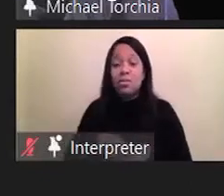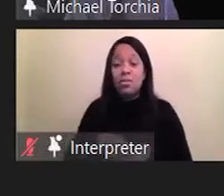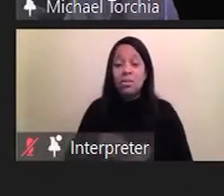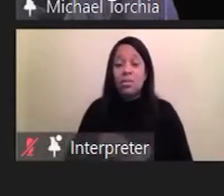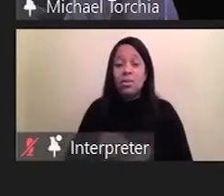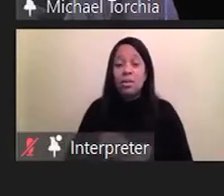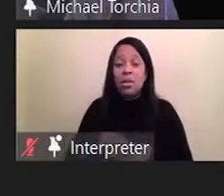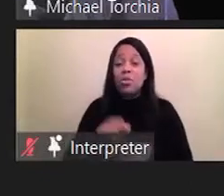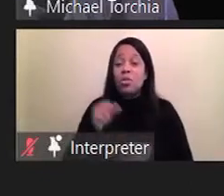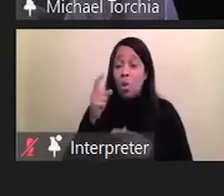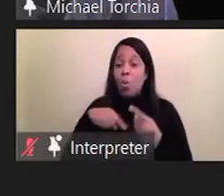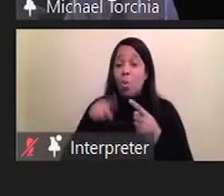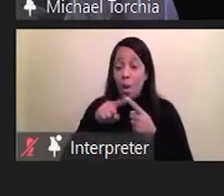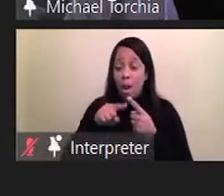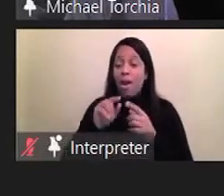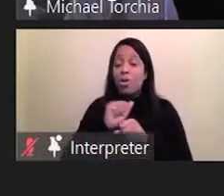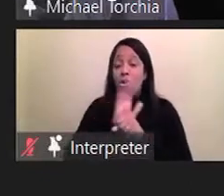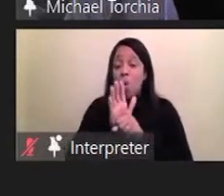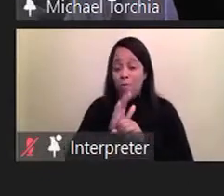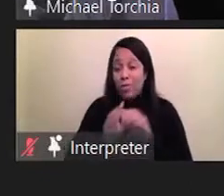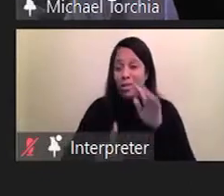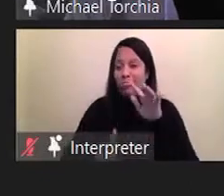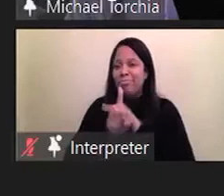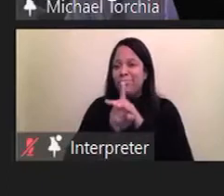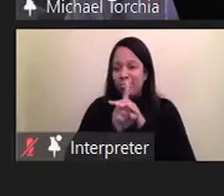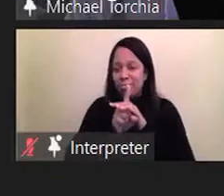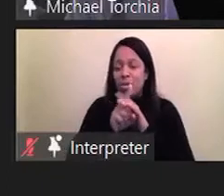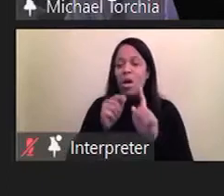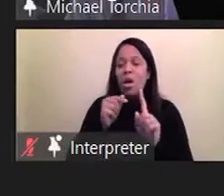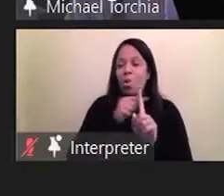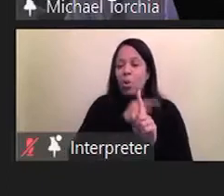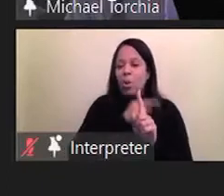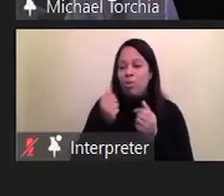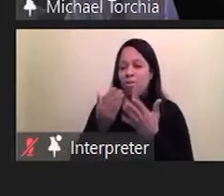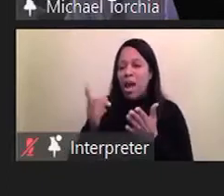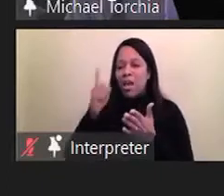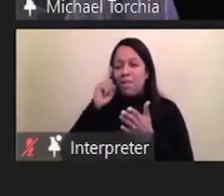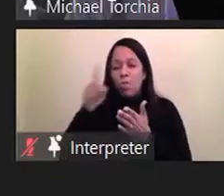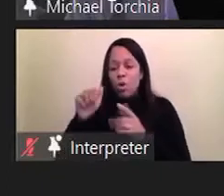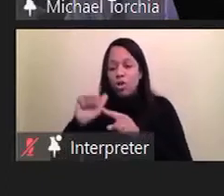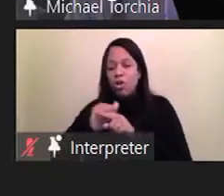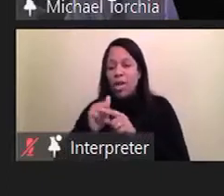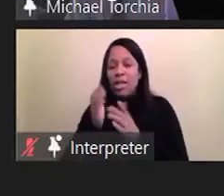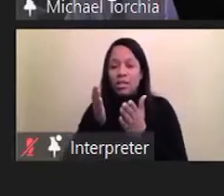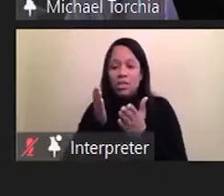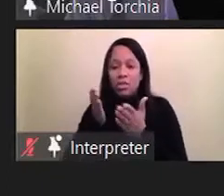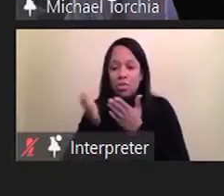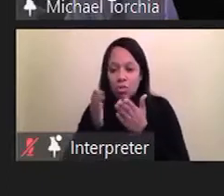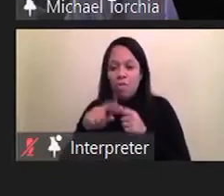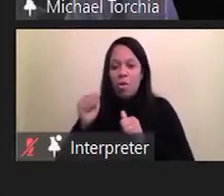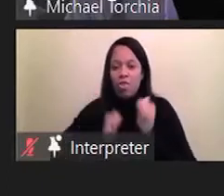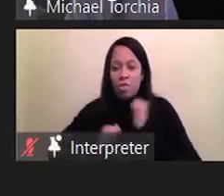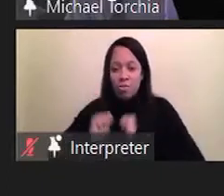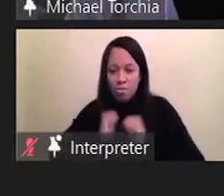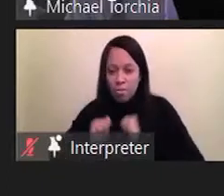we were providing the service for training seminars, for plays and theatrical productions.